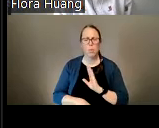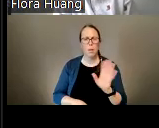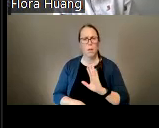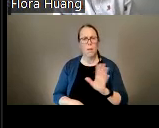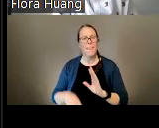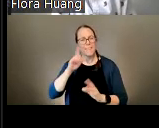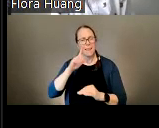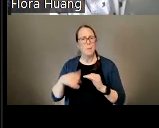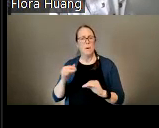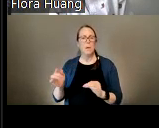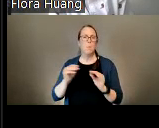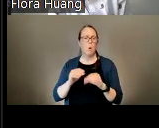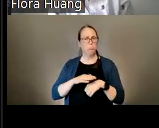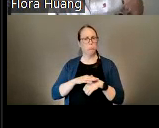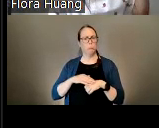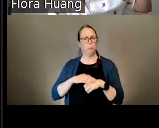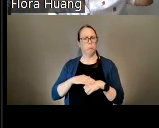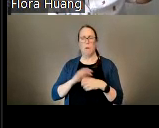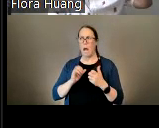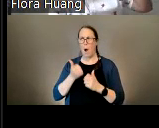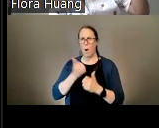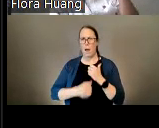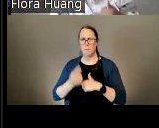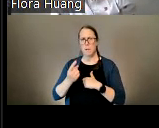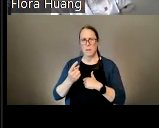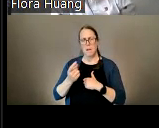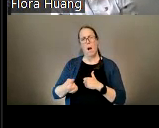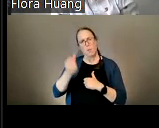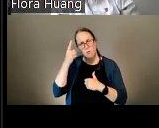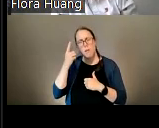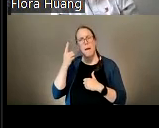just think about how can I get everyone to the same level of understanding?